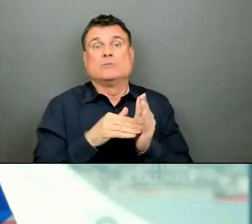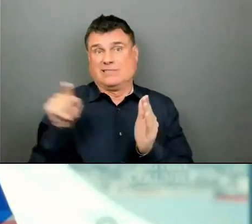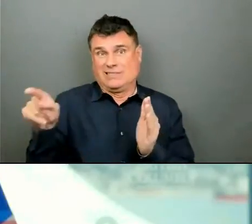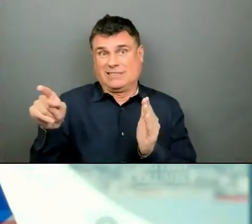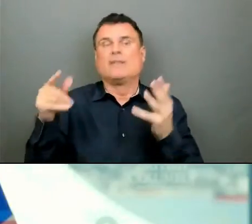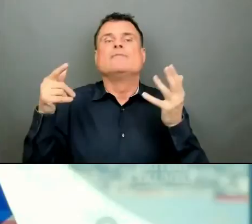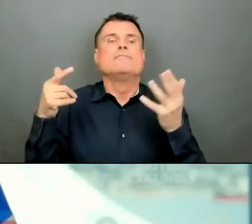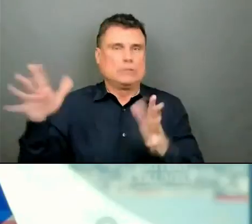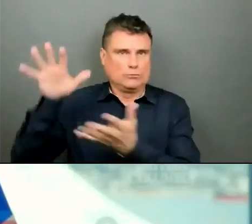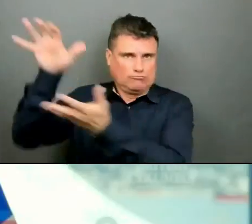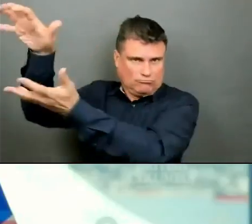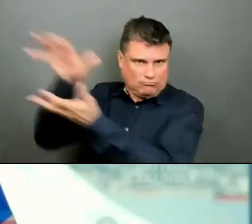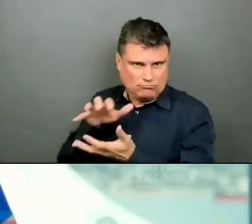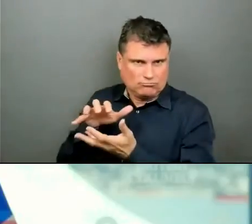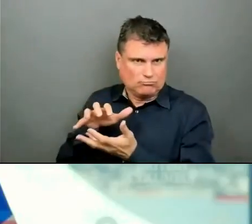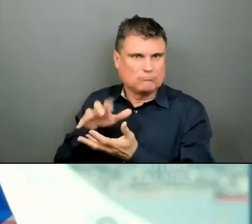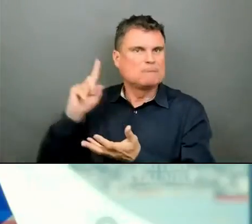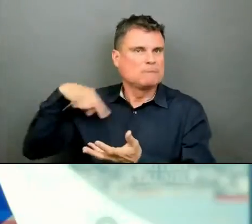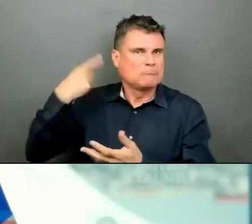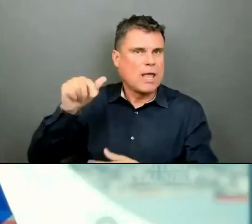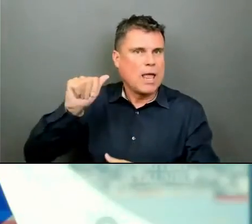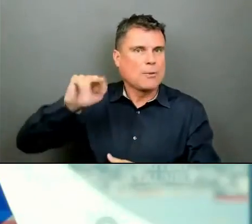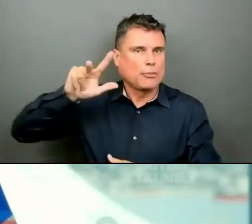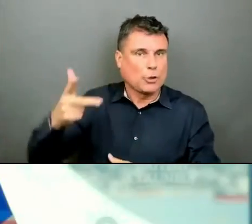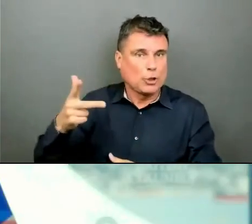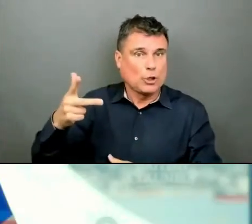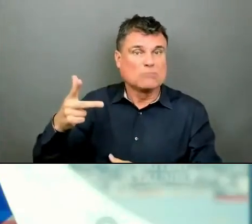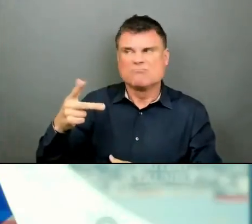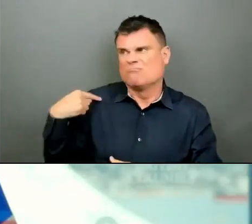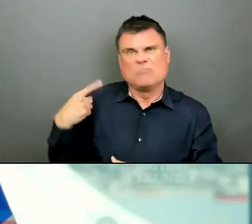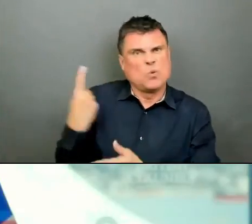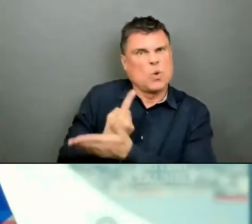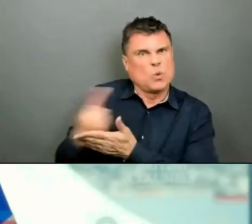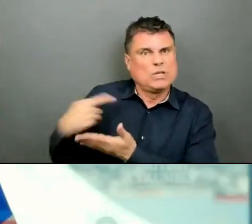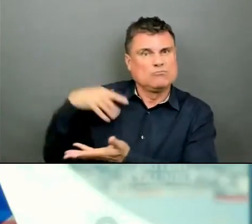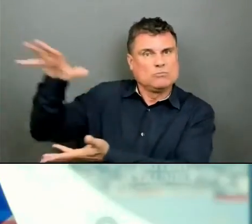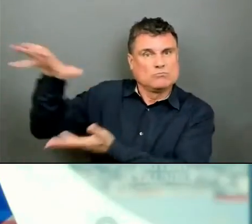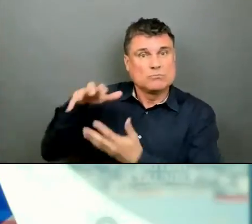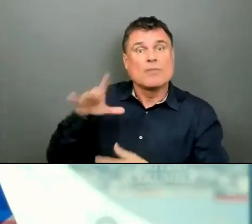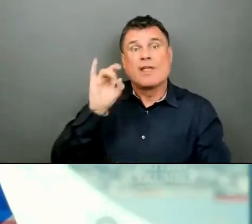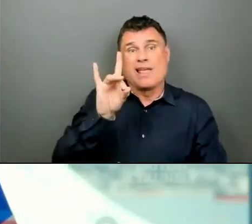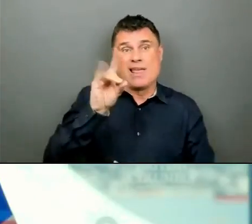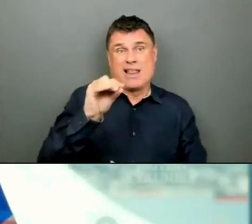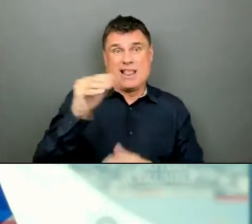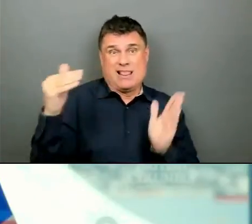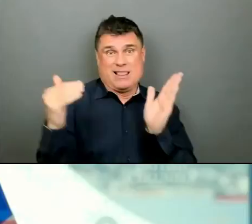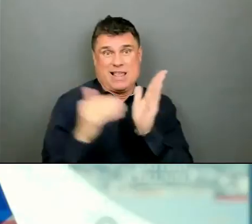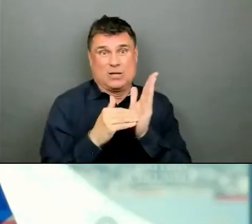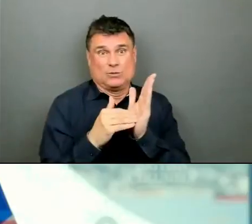Less than a week ago. These 80 thousand doses were expected to be received the week of